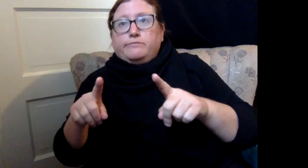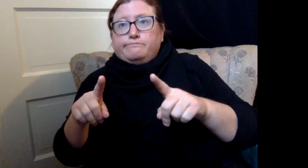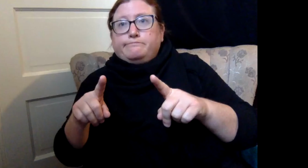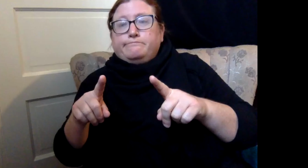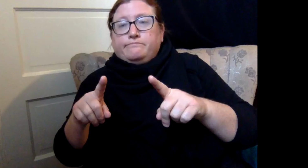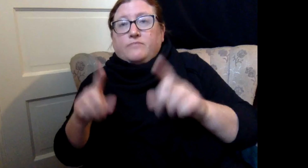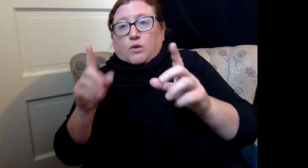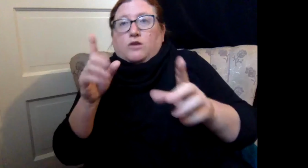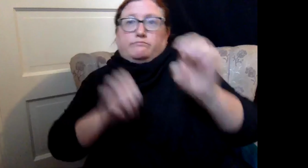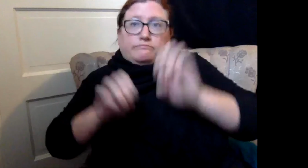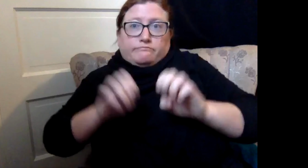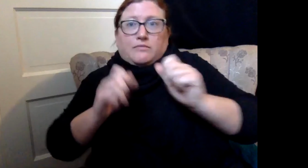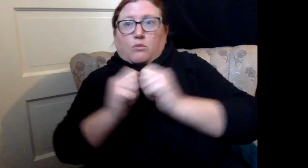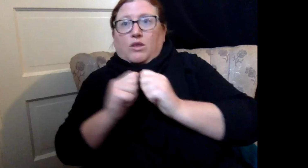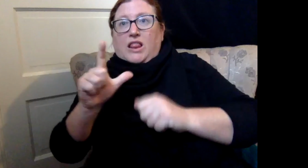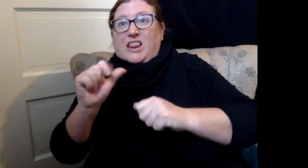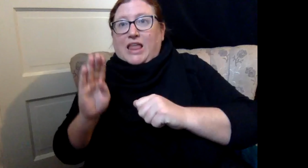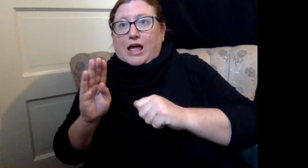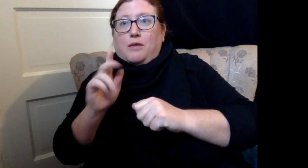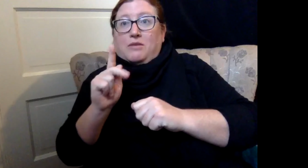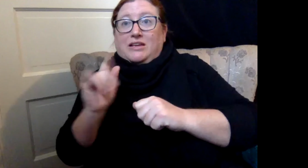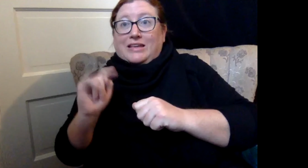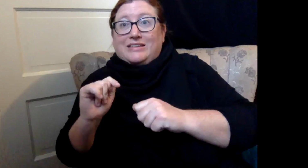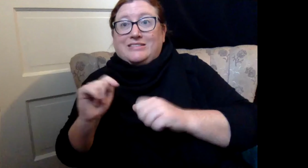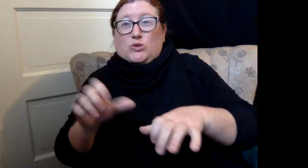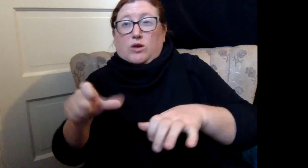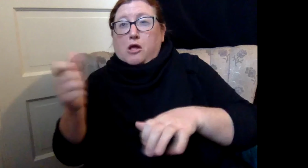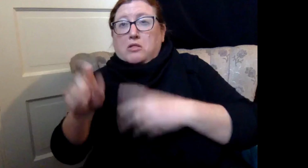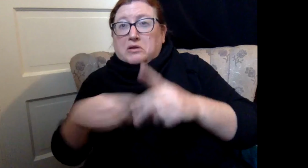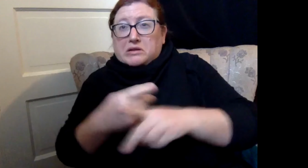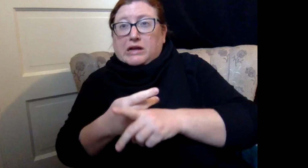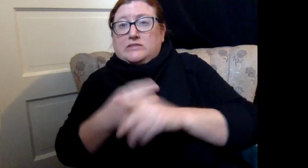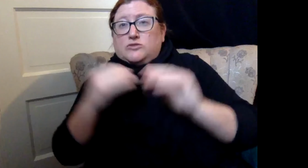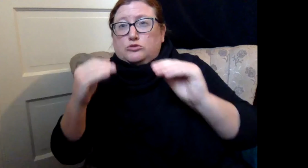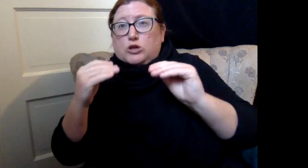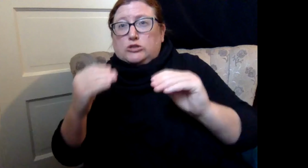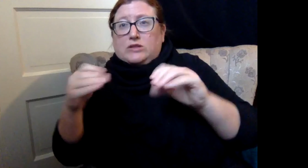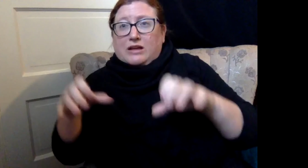on-line. In other science labs it is more after hybrid approach but we are experimenting with lab kits and doing